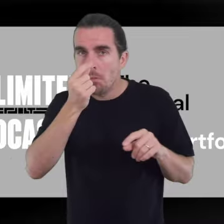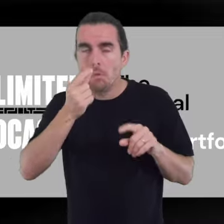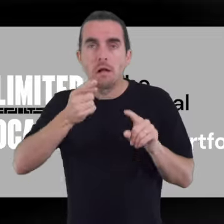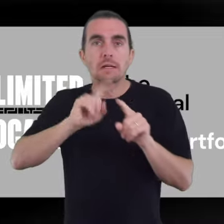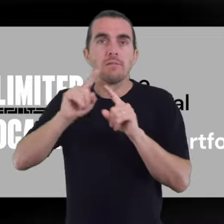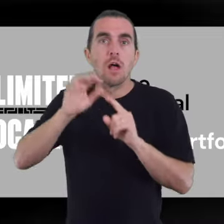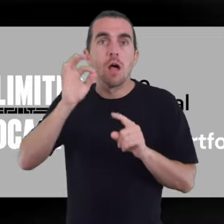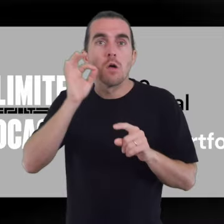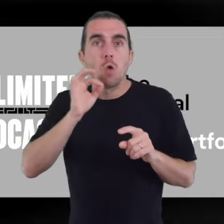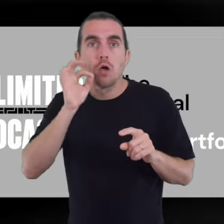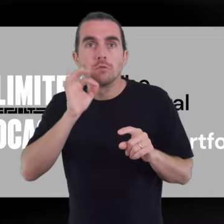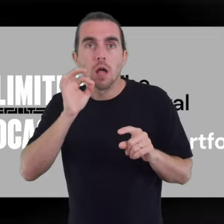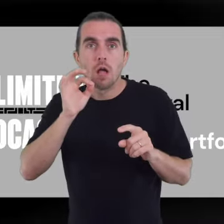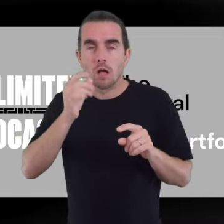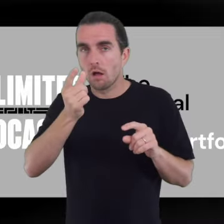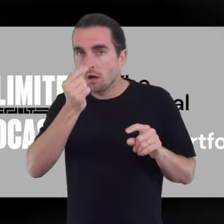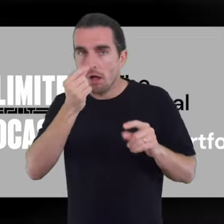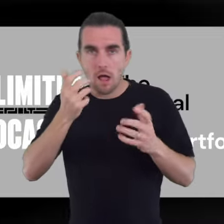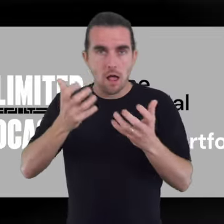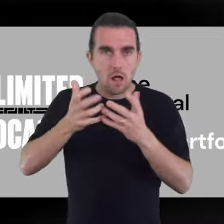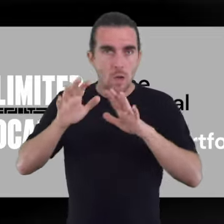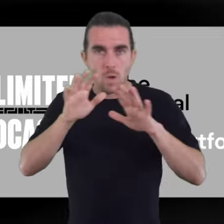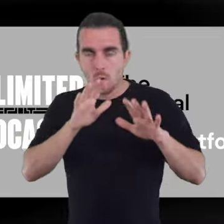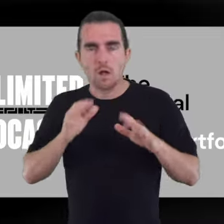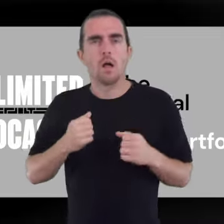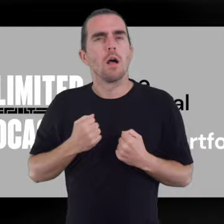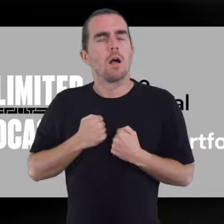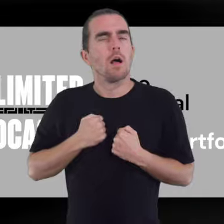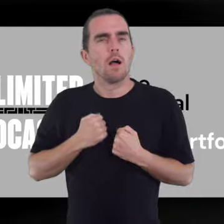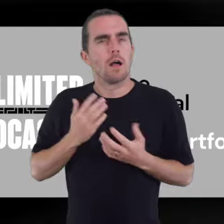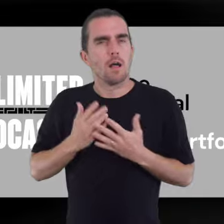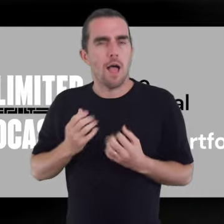kind of just exploring the different watery possibilities.